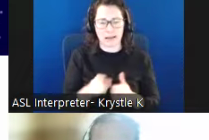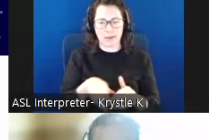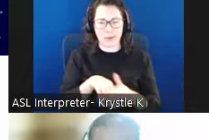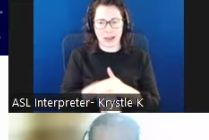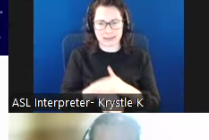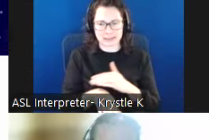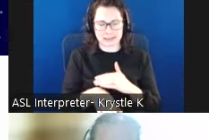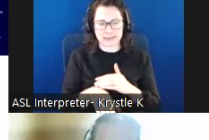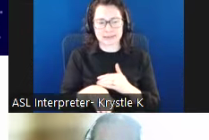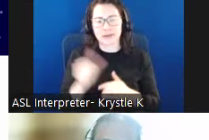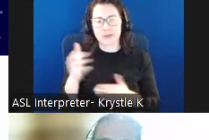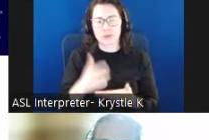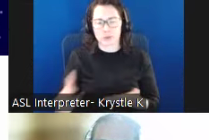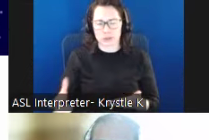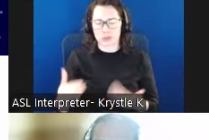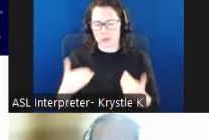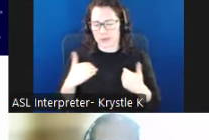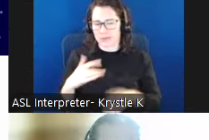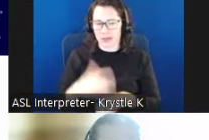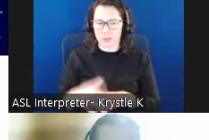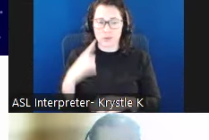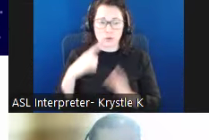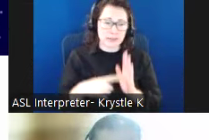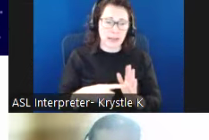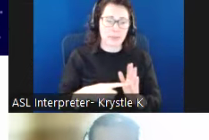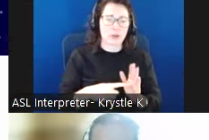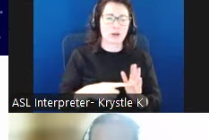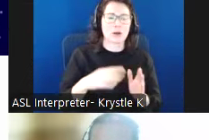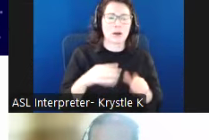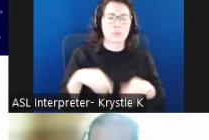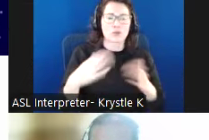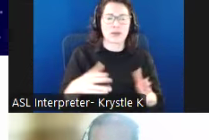other resources that we have like our